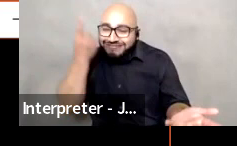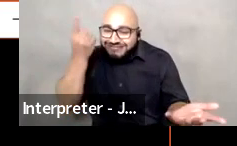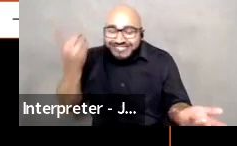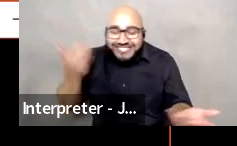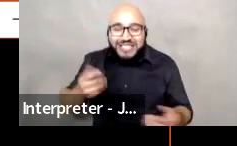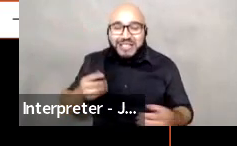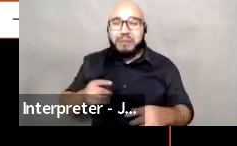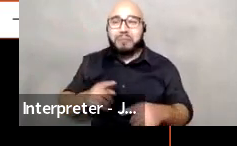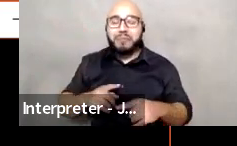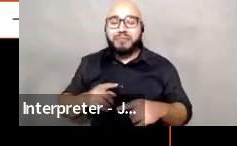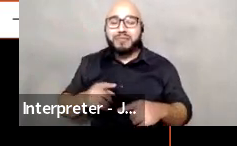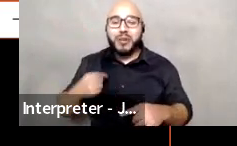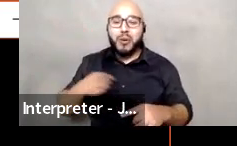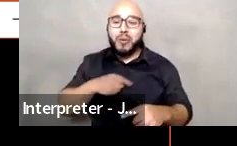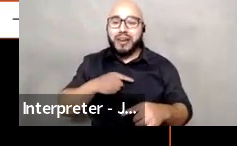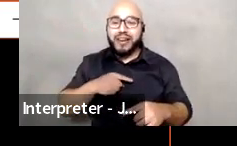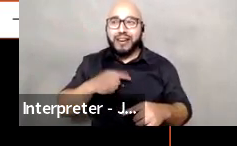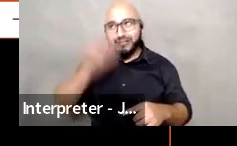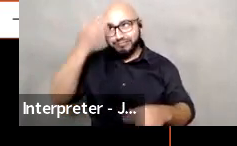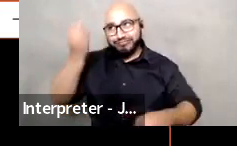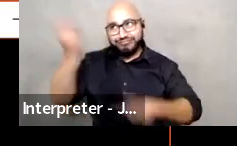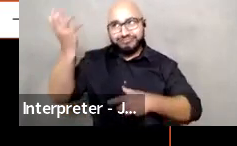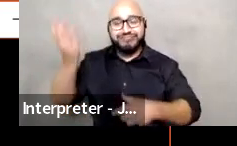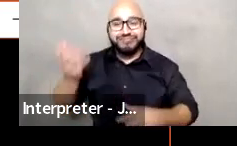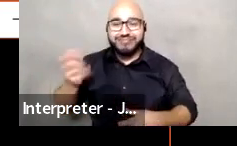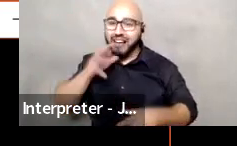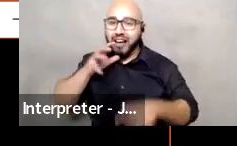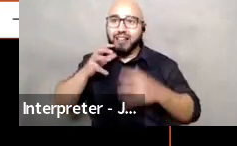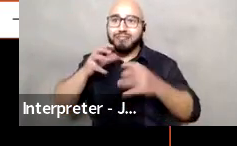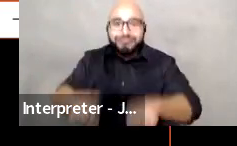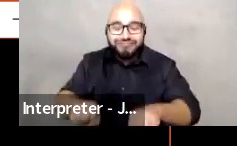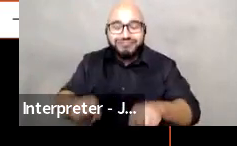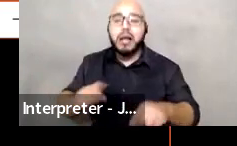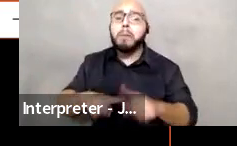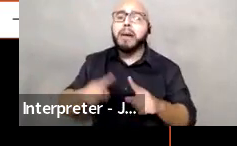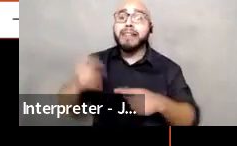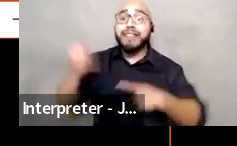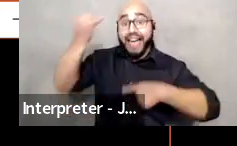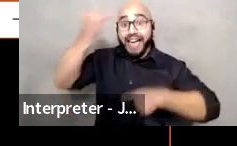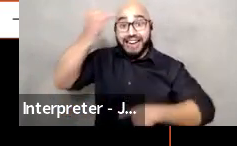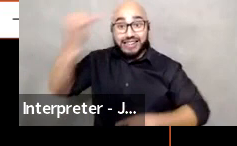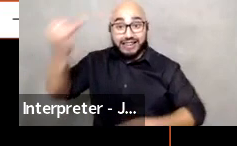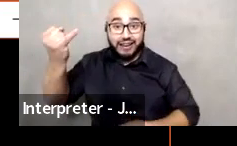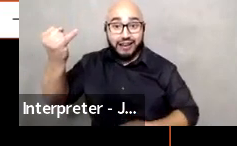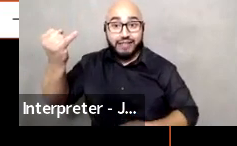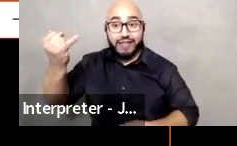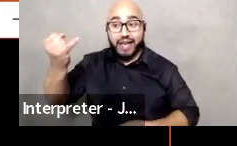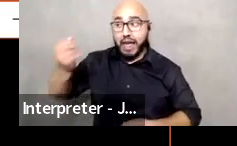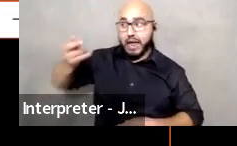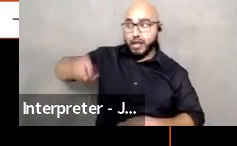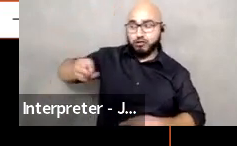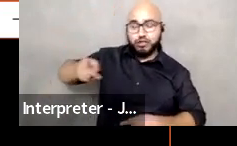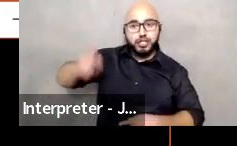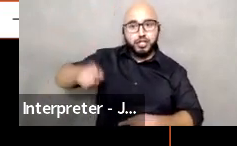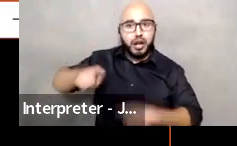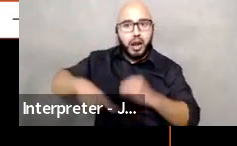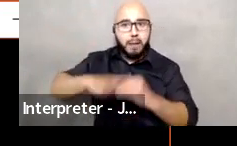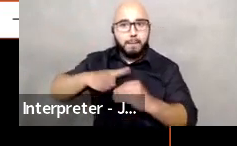And so we abandon those stories, but we don't really abandon the idea that history should be about patriotism.